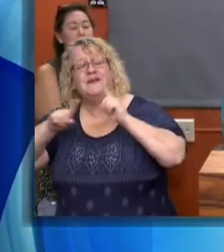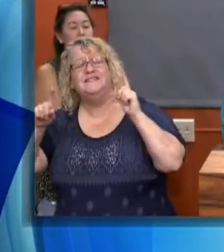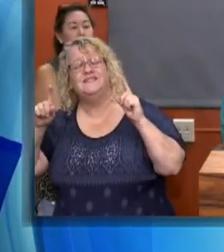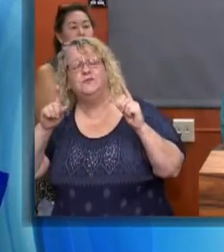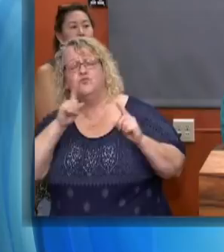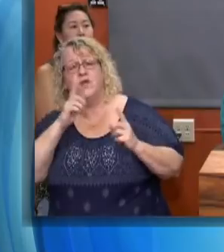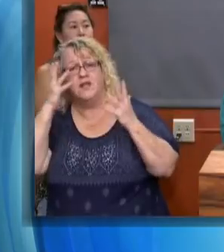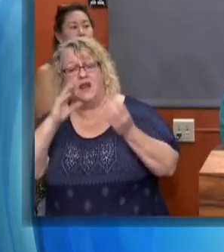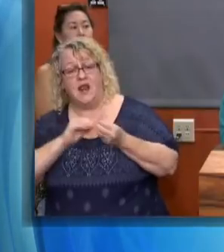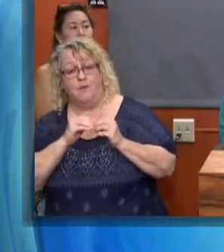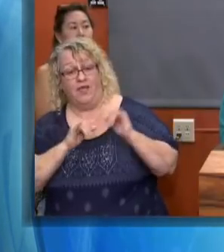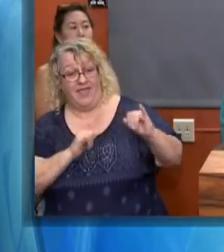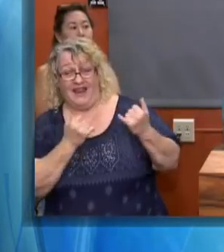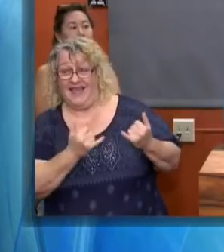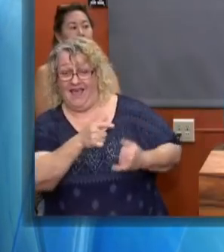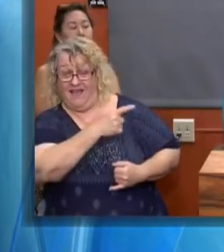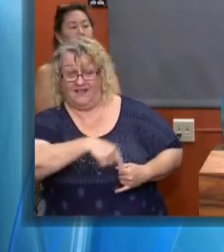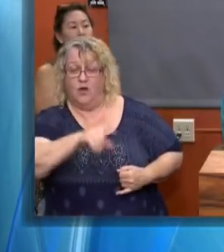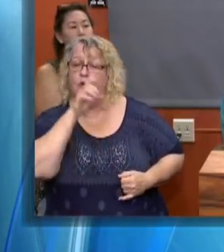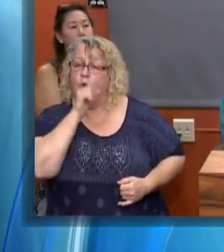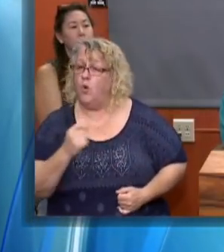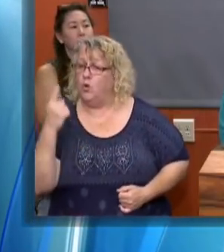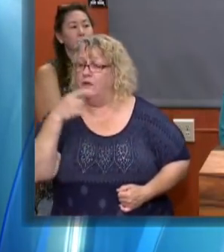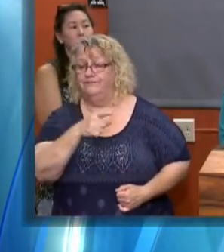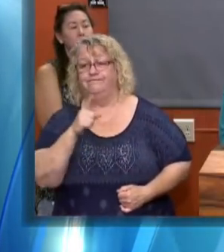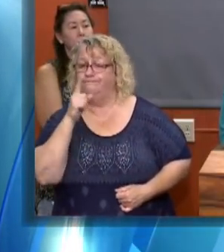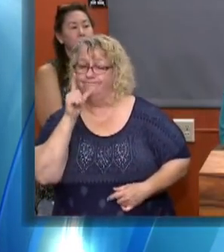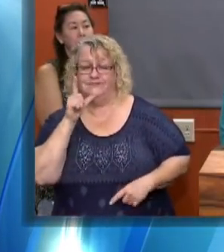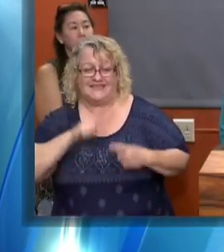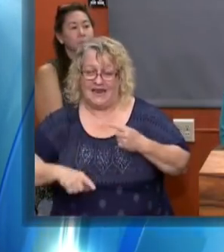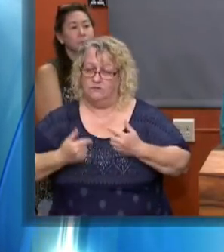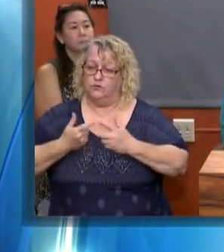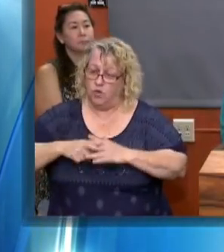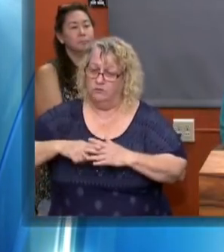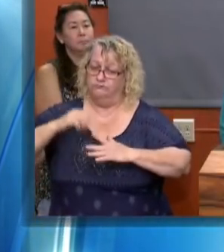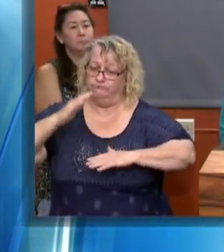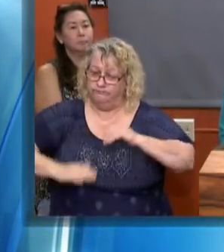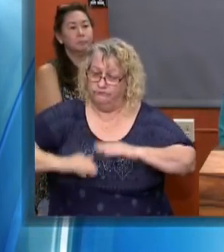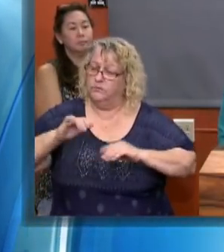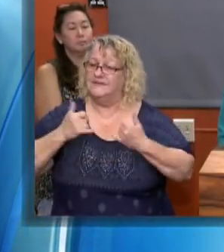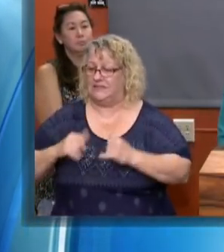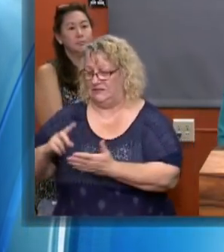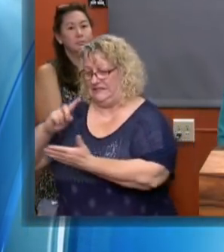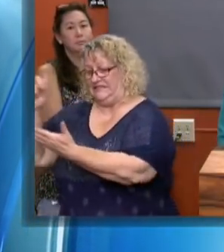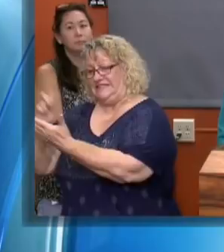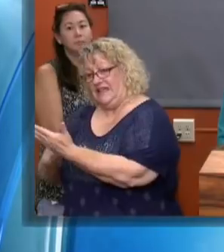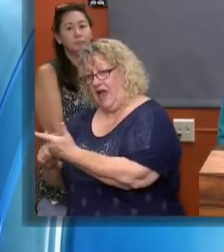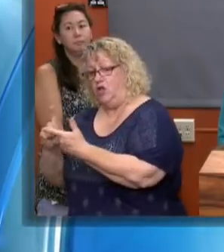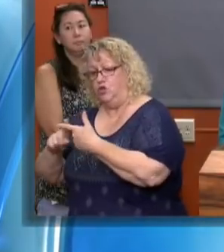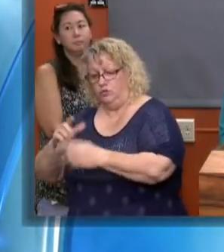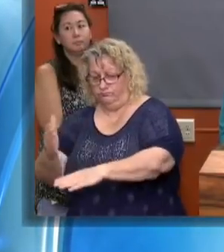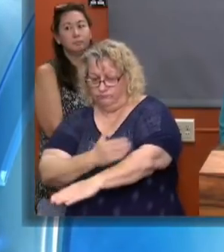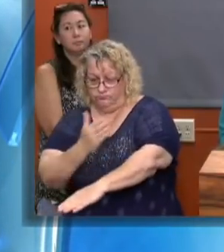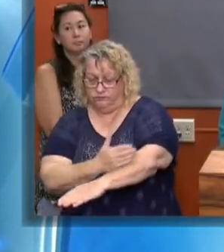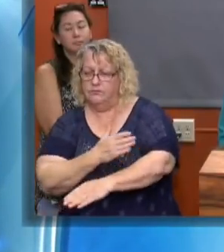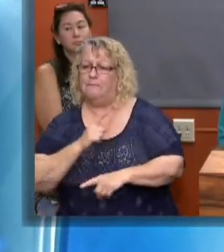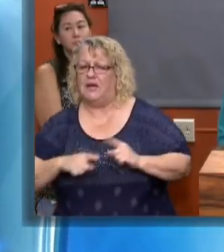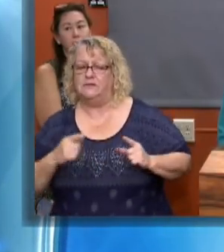OF THESE DAMS FOR NUUANU UNFORTUNATELY, FOR NUMBER 1, WE ARE NOT AT THE POINT OF GOING INTO CONSTRUCTION YES.